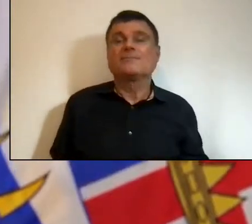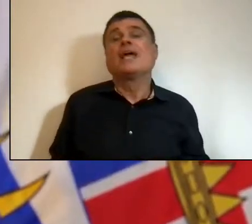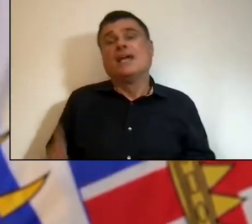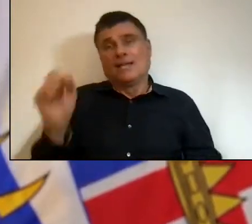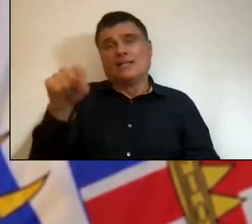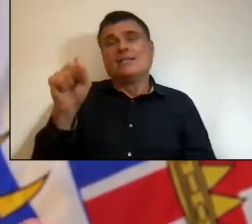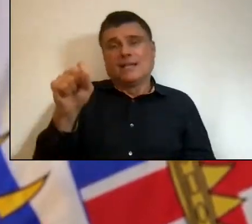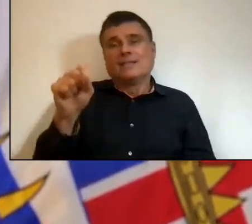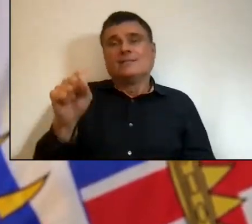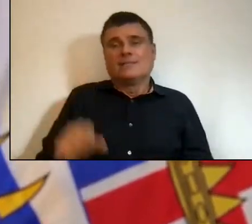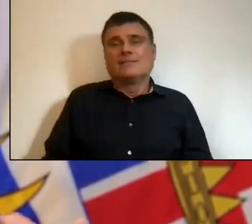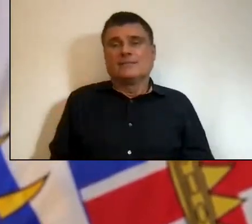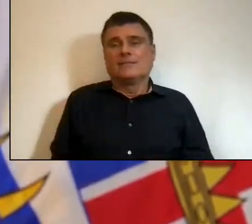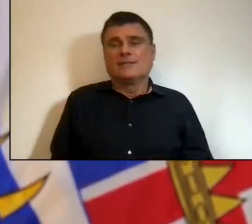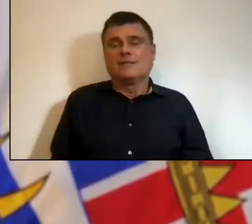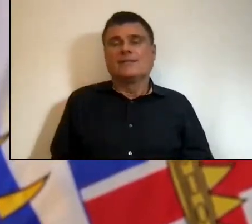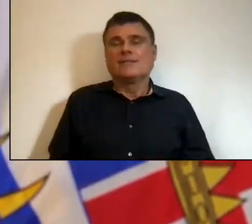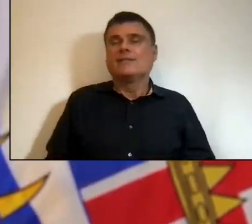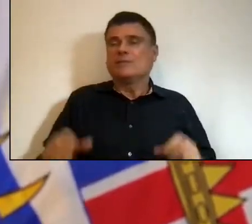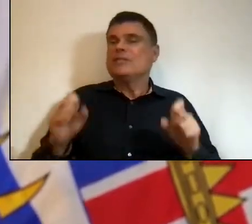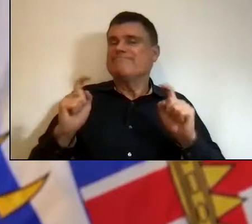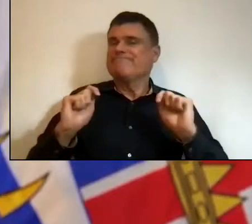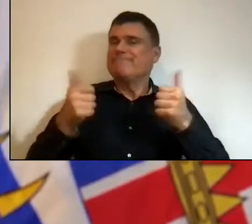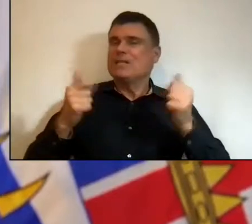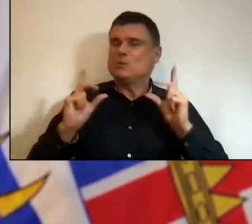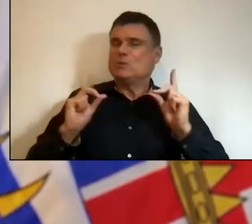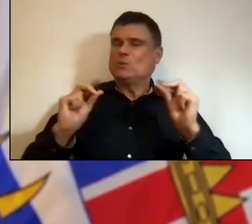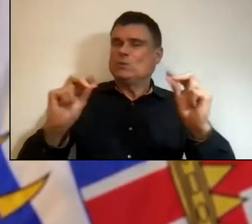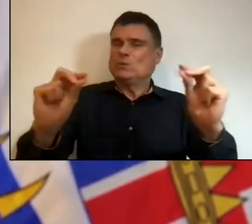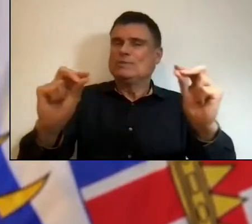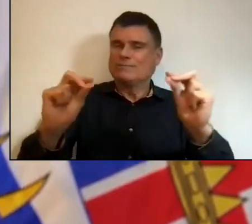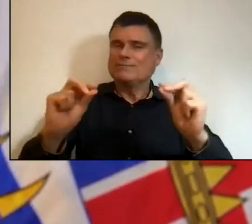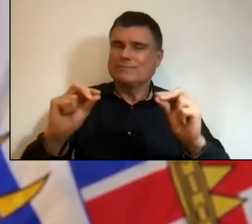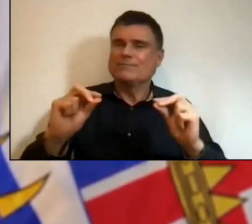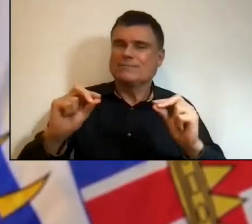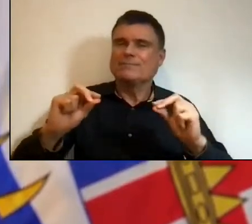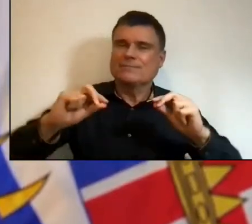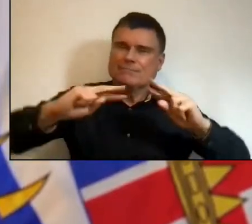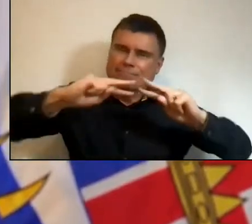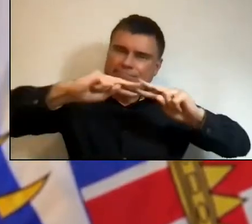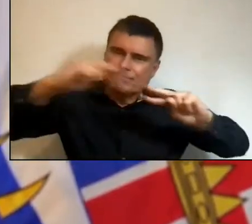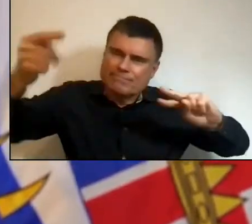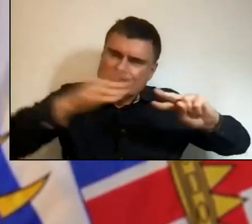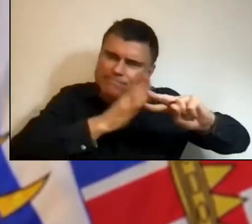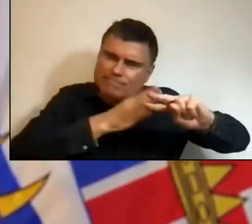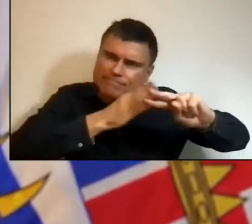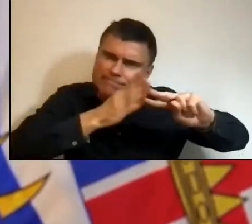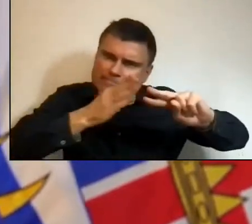things. getting that information